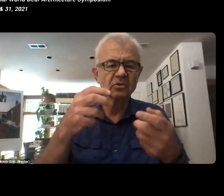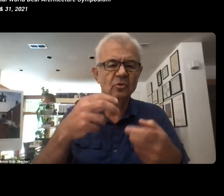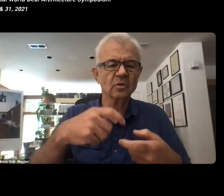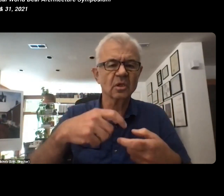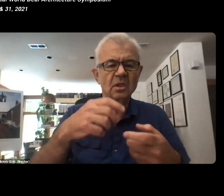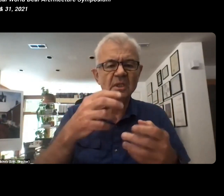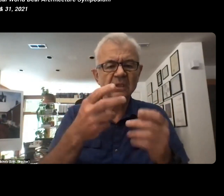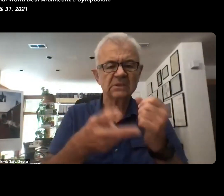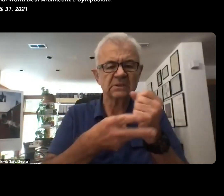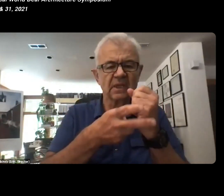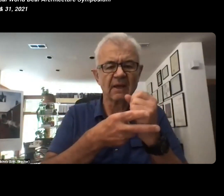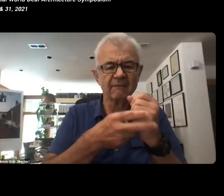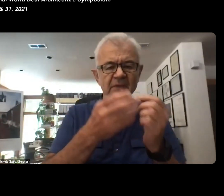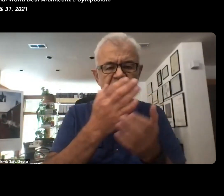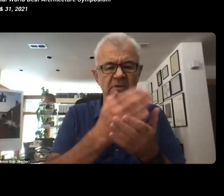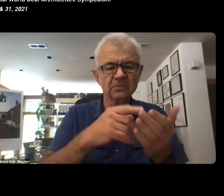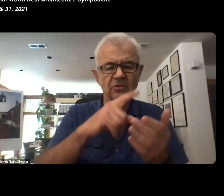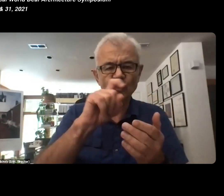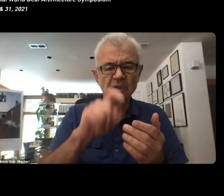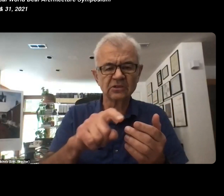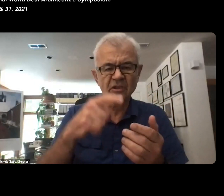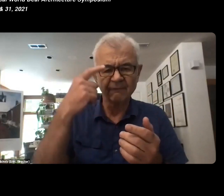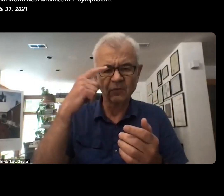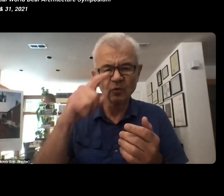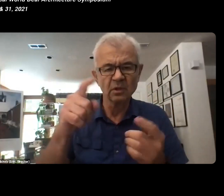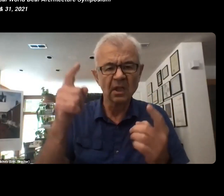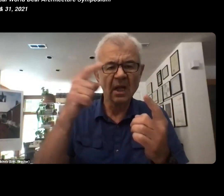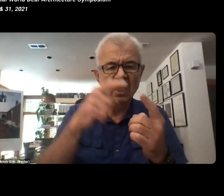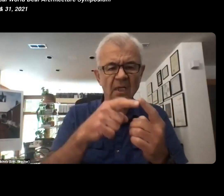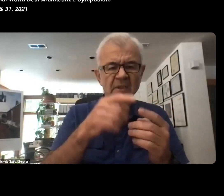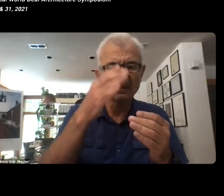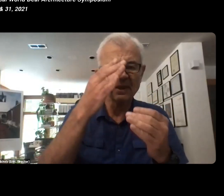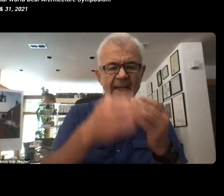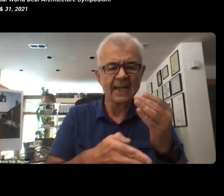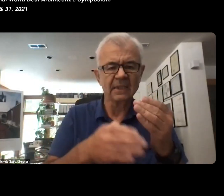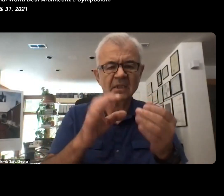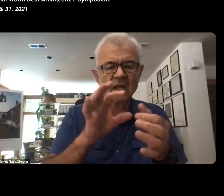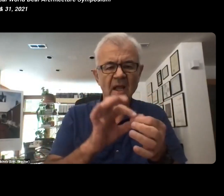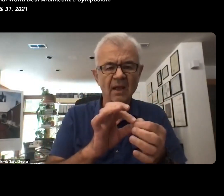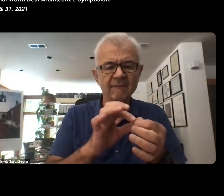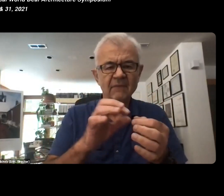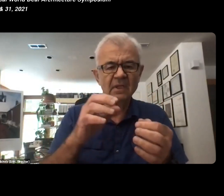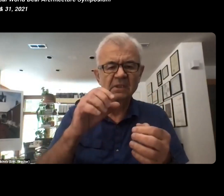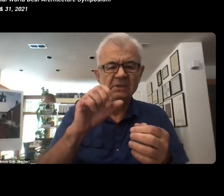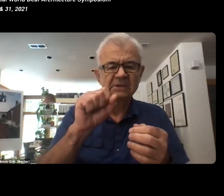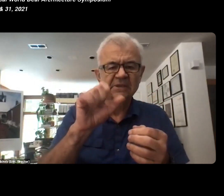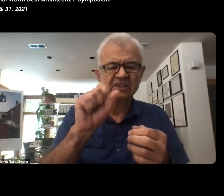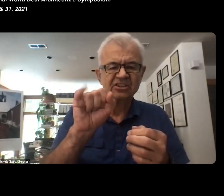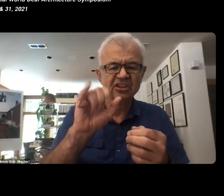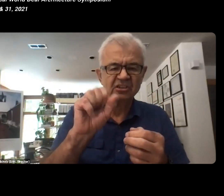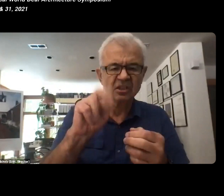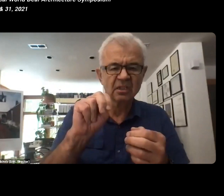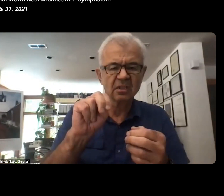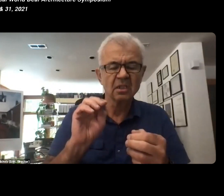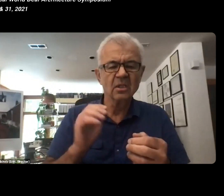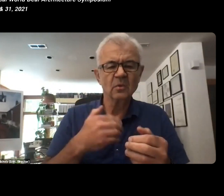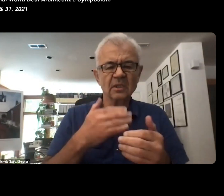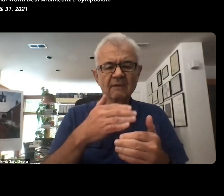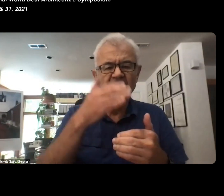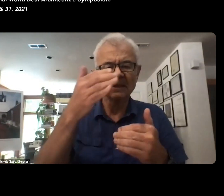We wanted to save some of the questions for you until the end of the session.